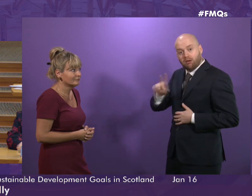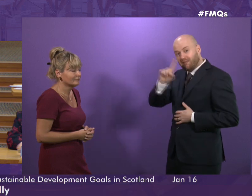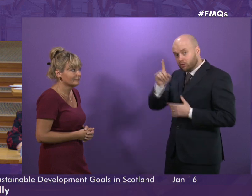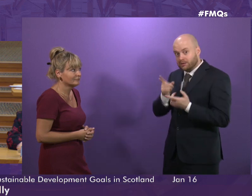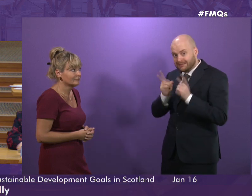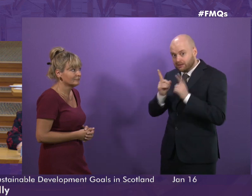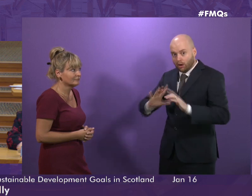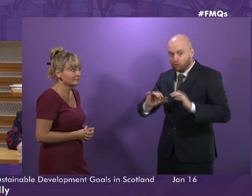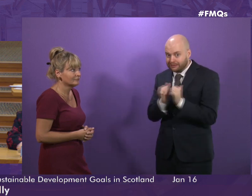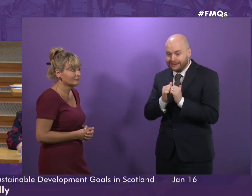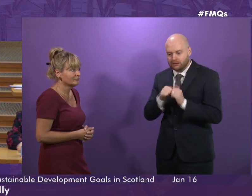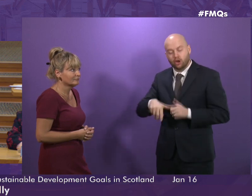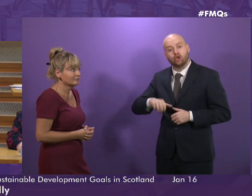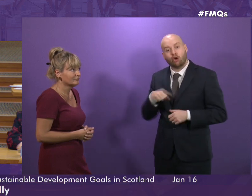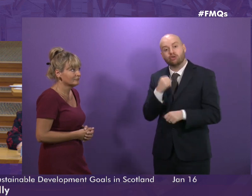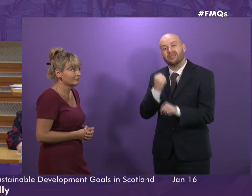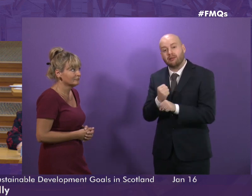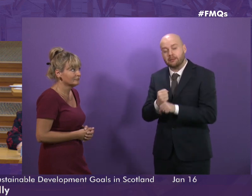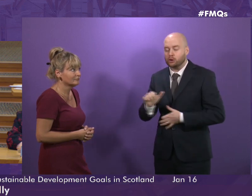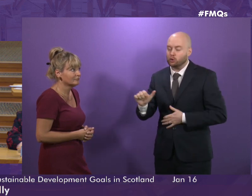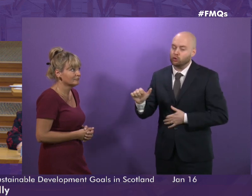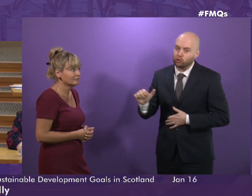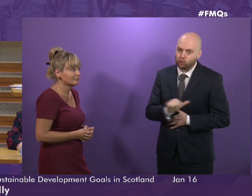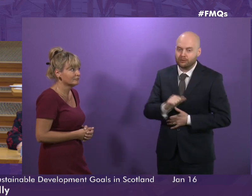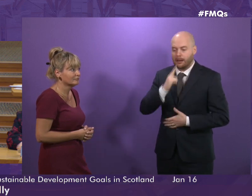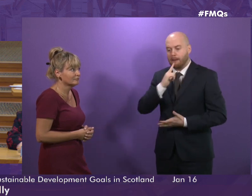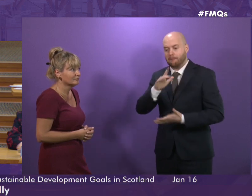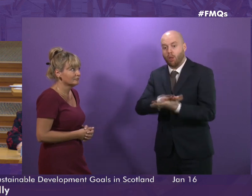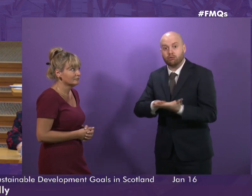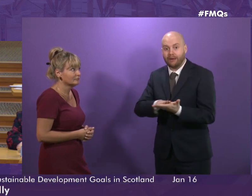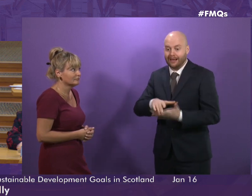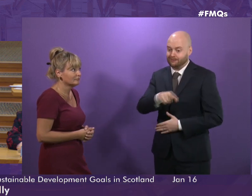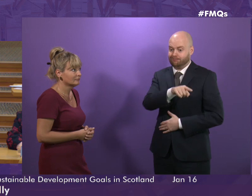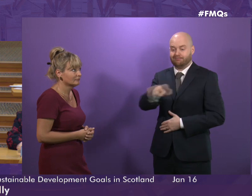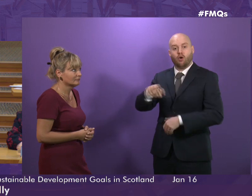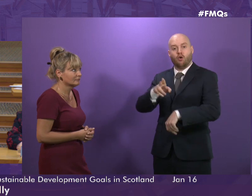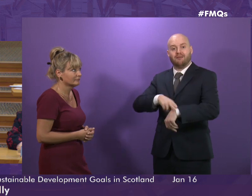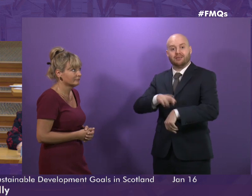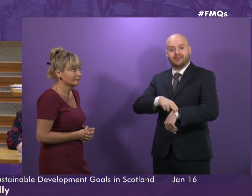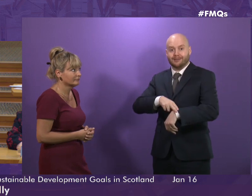Government should apologise to front-line officers for the disarray that currently exists